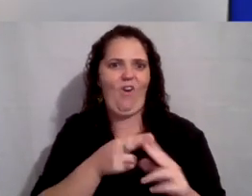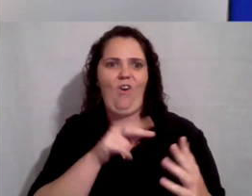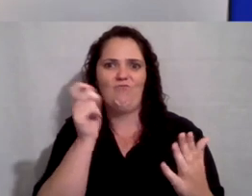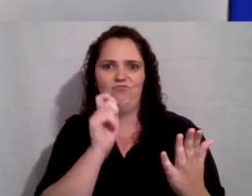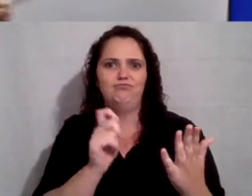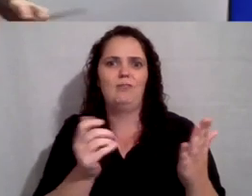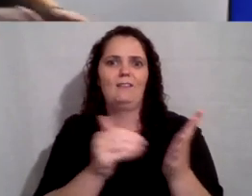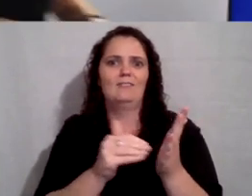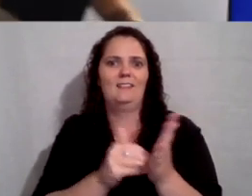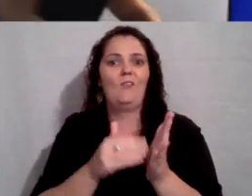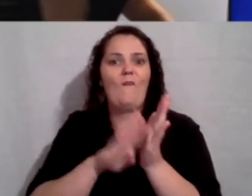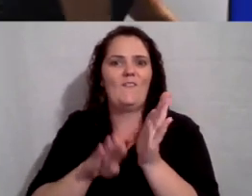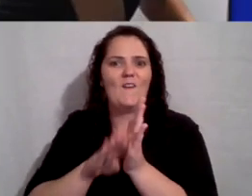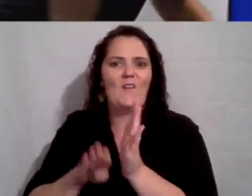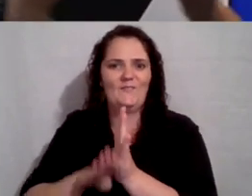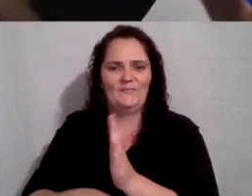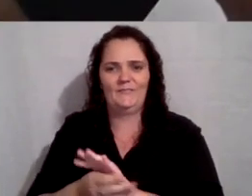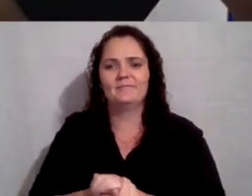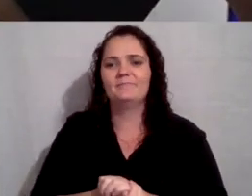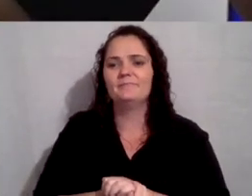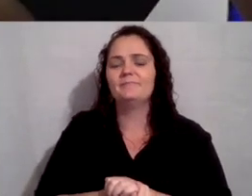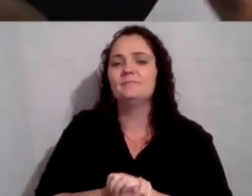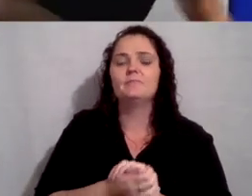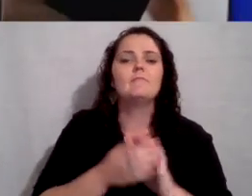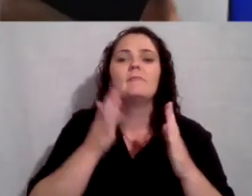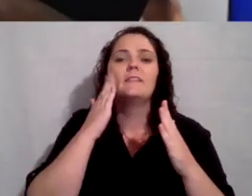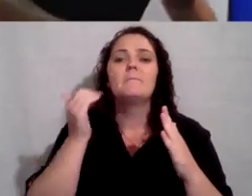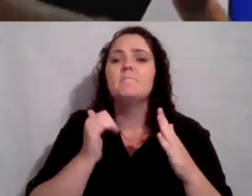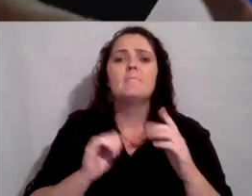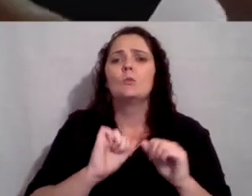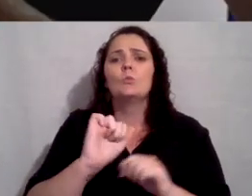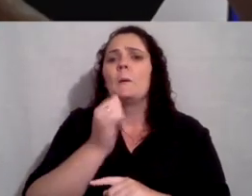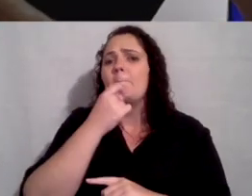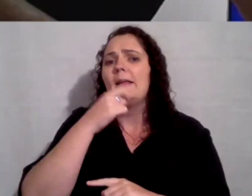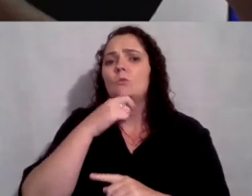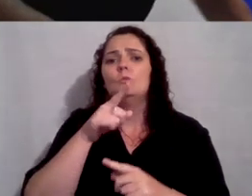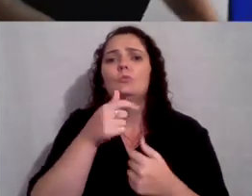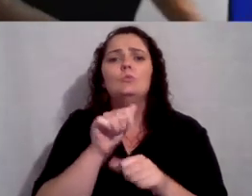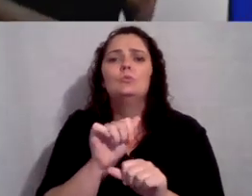So let me show you how you're going to get it set up for this, whether you're in charcoal or whether you're in pencil and I'm going to show you with both